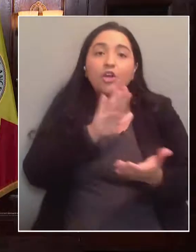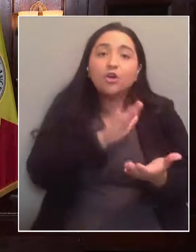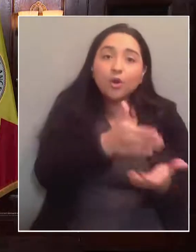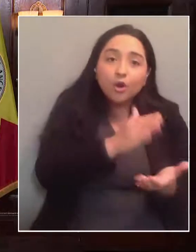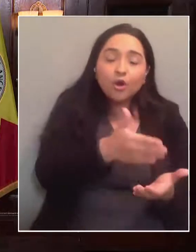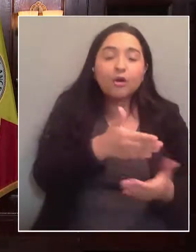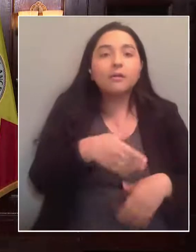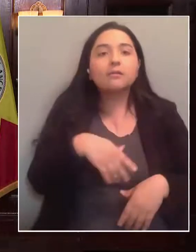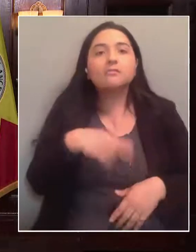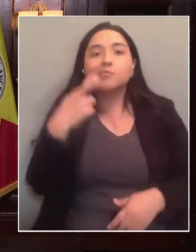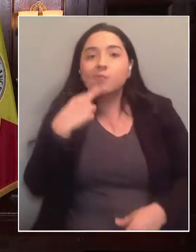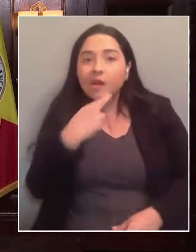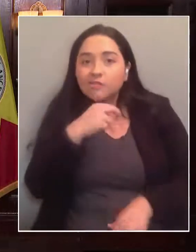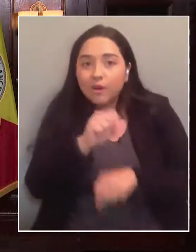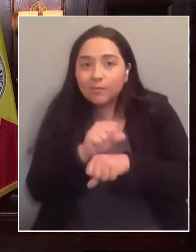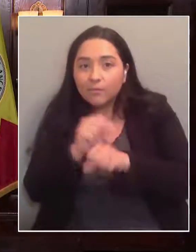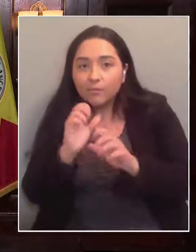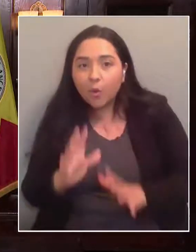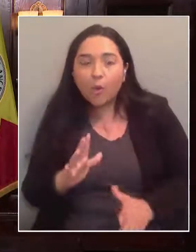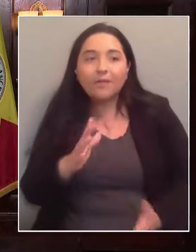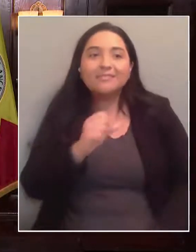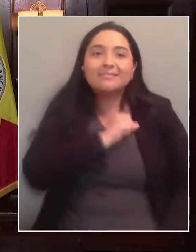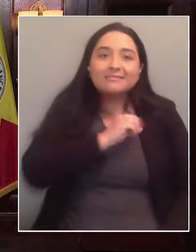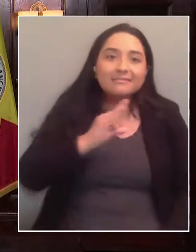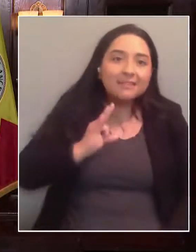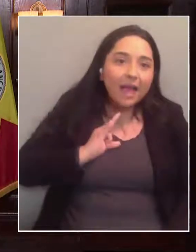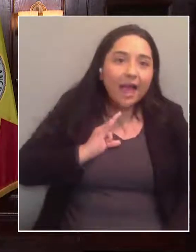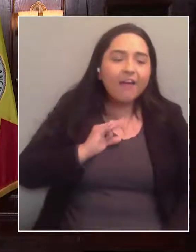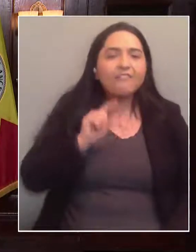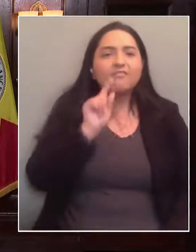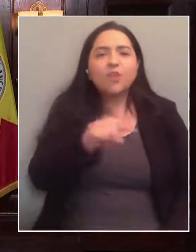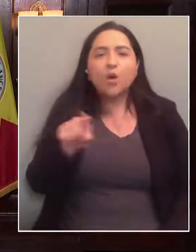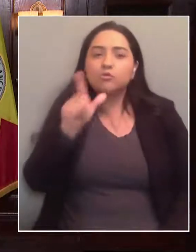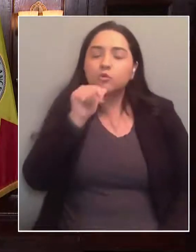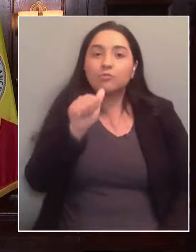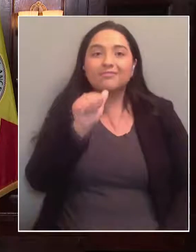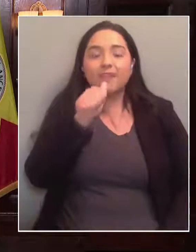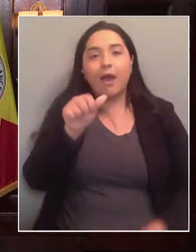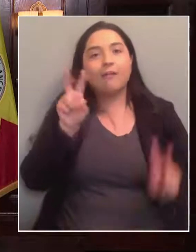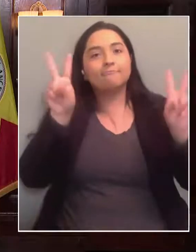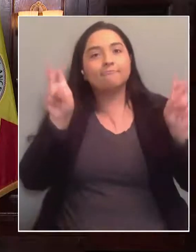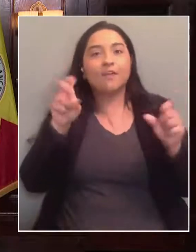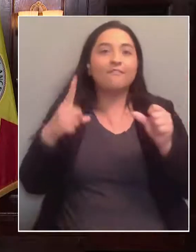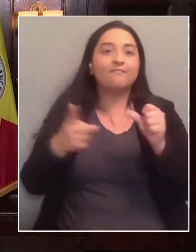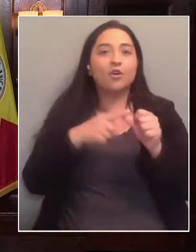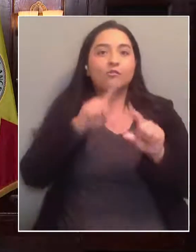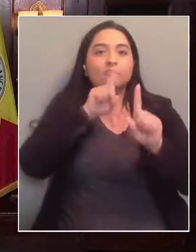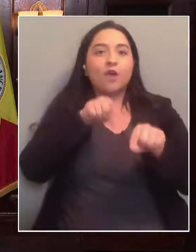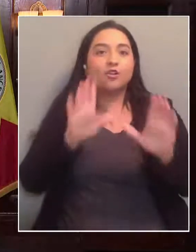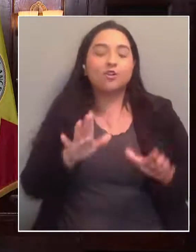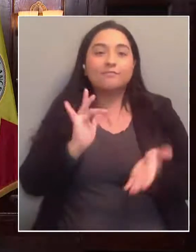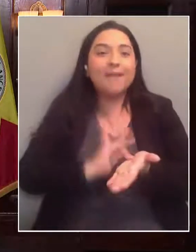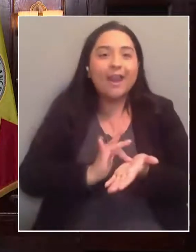PEOPLE AT RESTAURANT, OFFICE STAFF. PEOPLE THAT ARE NOT FIRST RESPONDERS. SO WHY IS THAT SOMETHING THAT